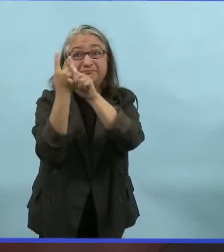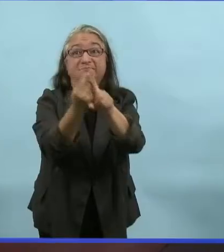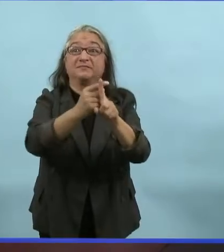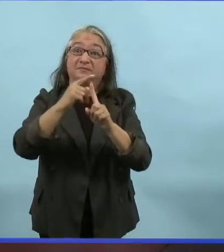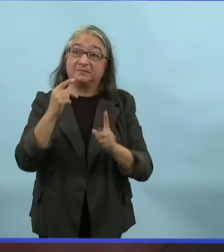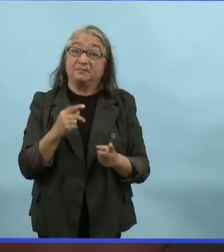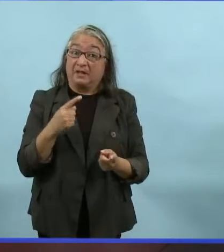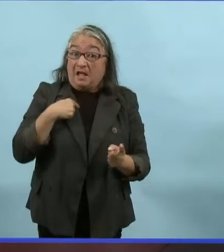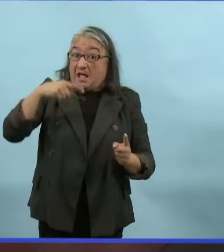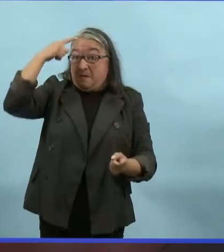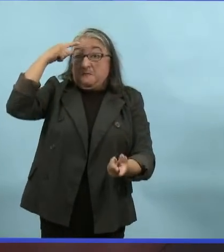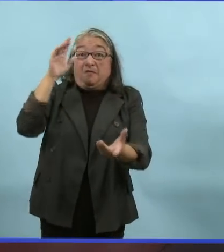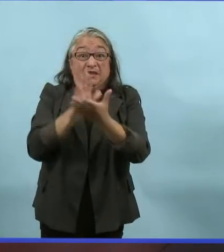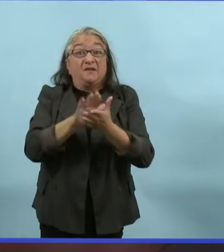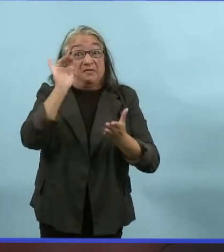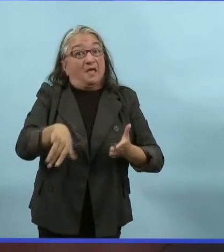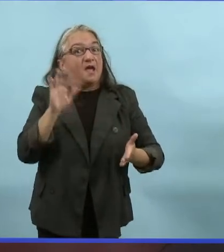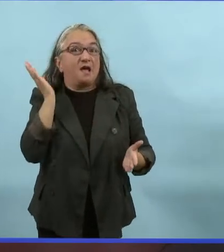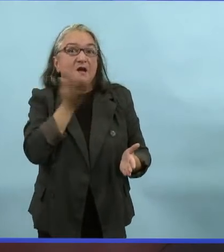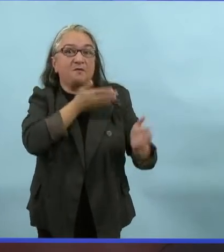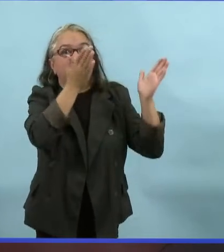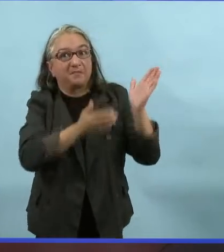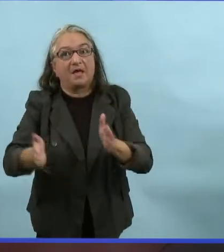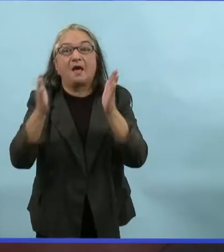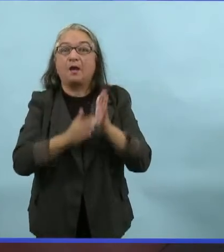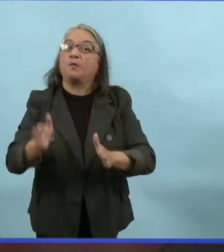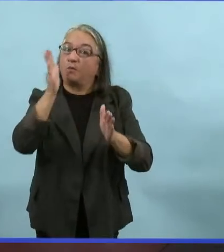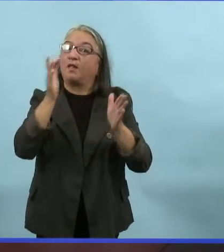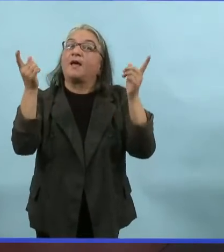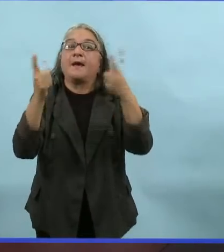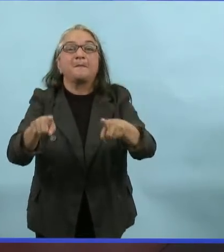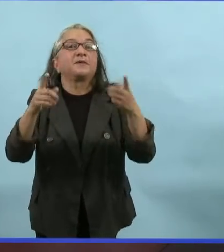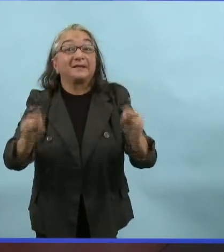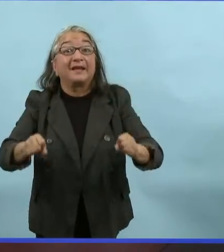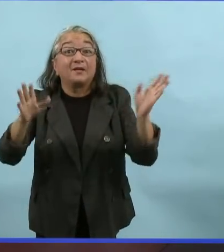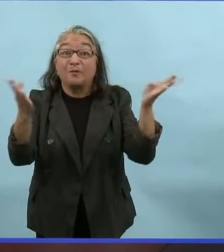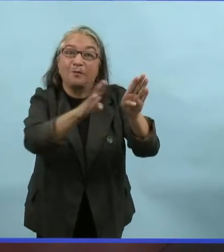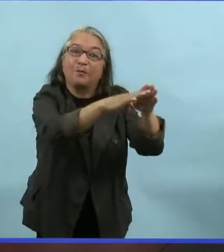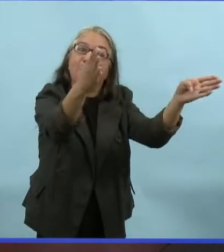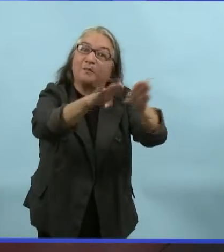to reopen and to get to that pre-pandemic Manitoba so so thanks happy to answer any questions